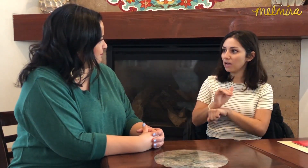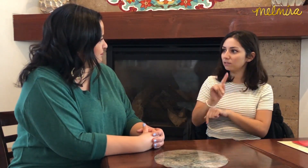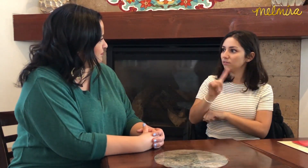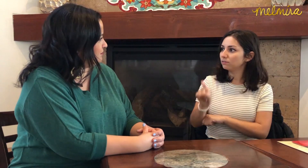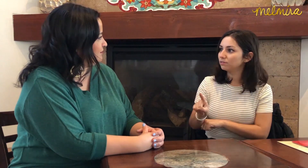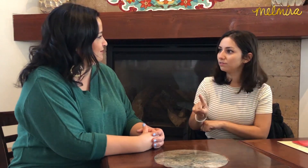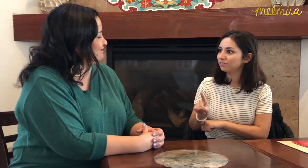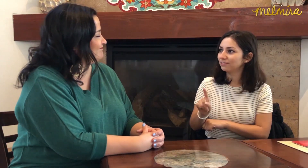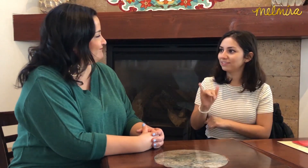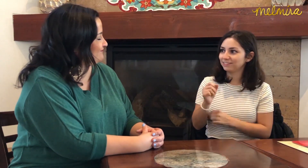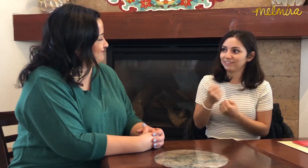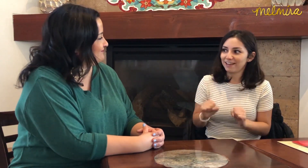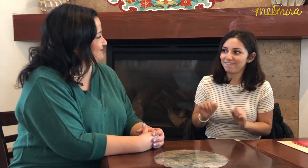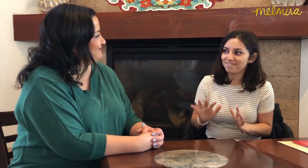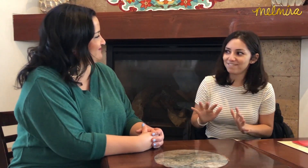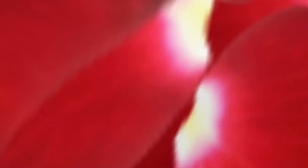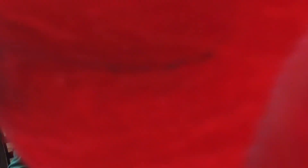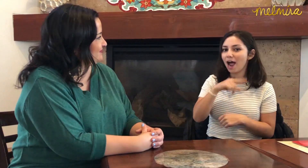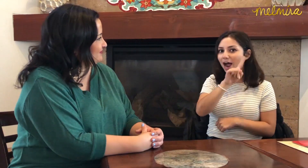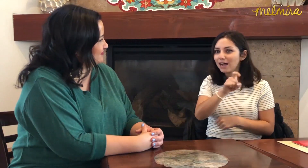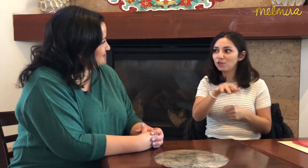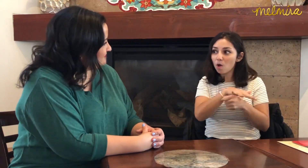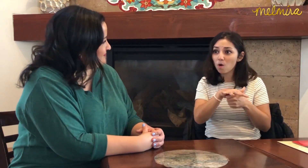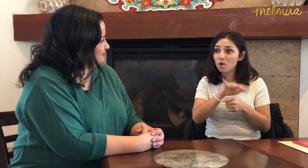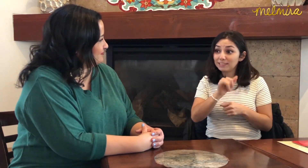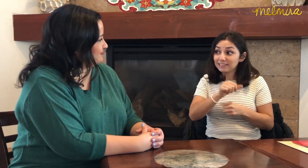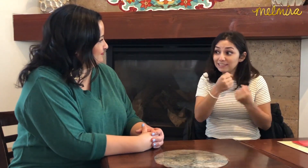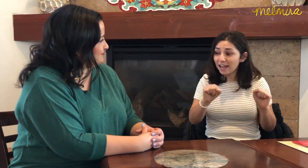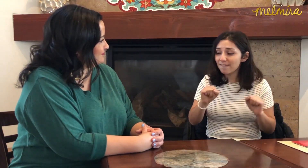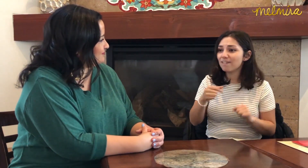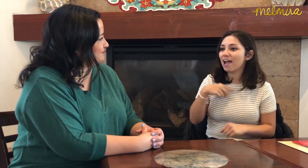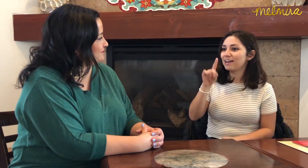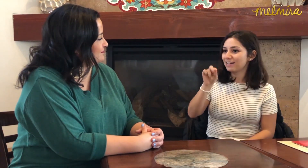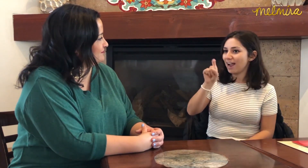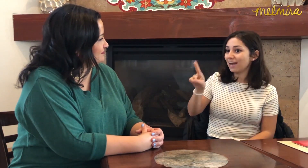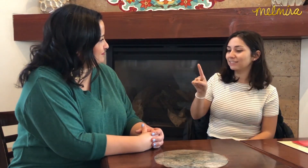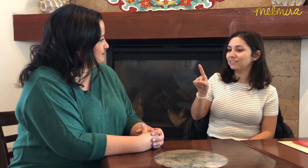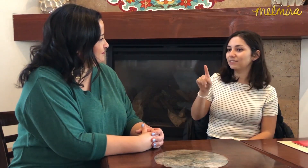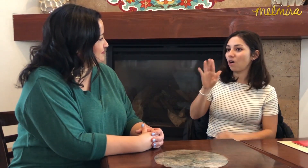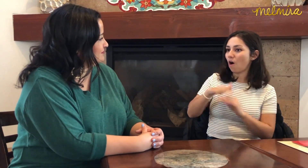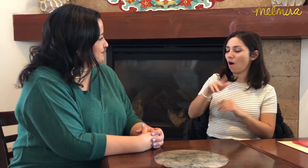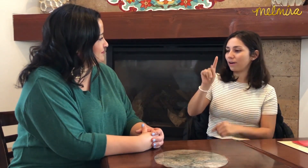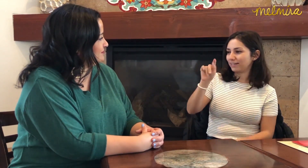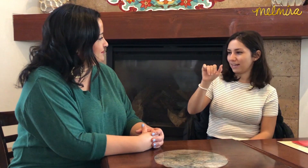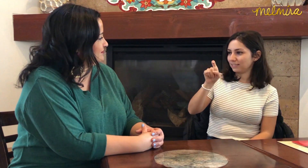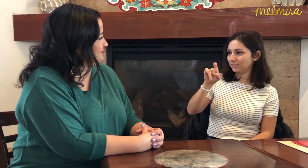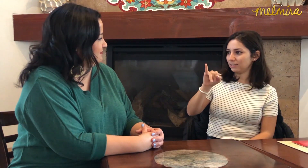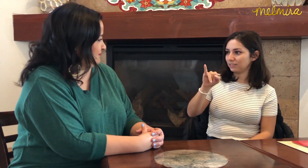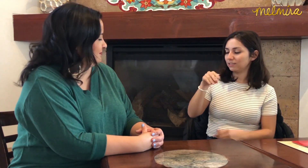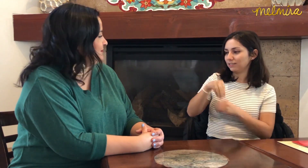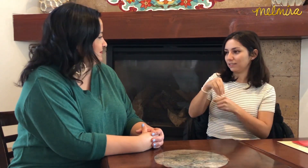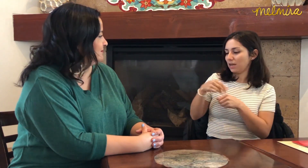that's the question - Is it safe? I've asked locals if it's safe. I did ask people in a taxi.